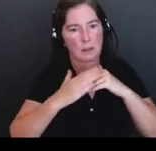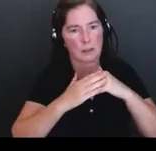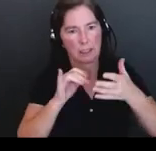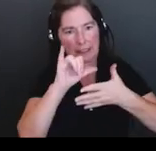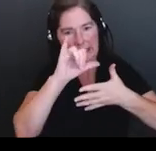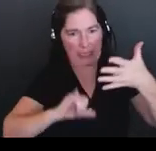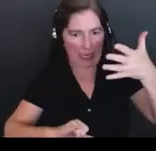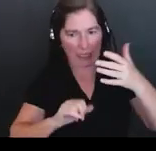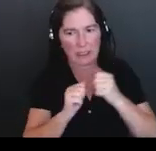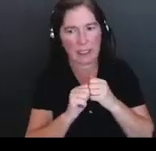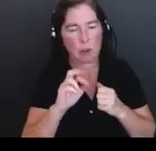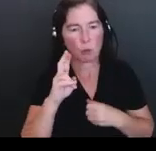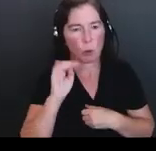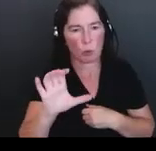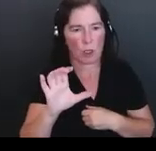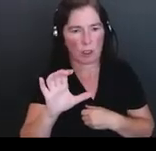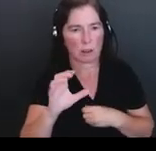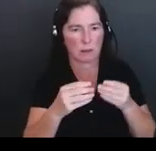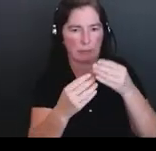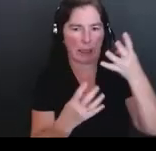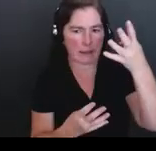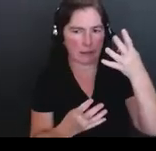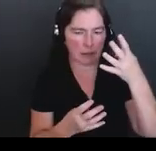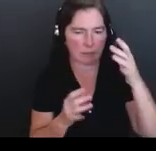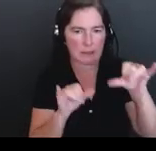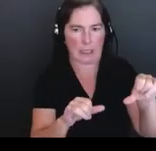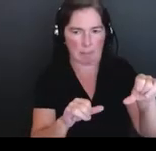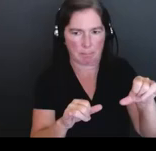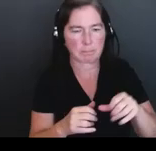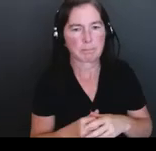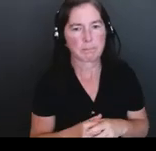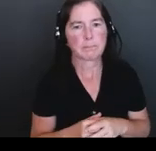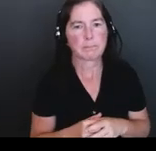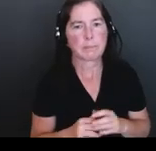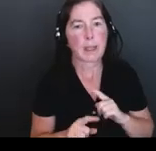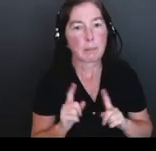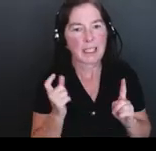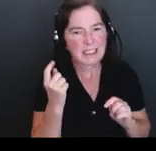it has the ELA rubric that I added today.